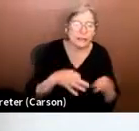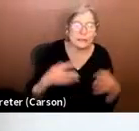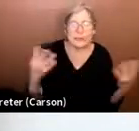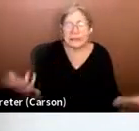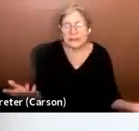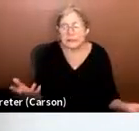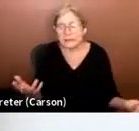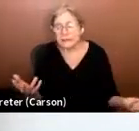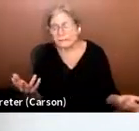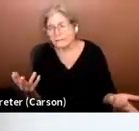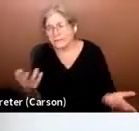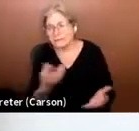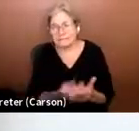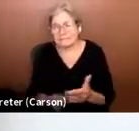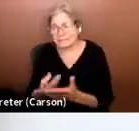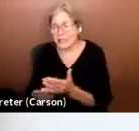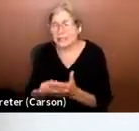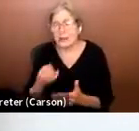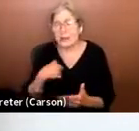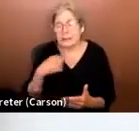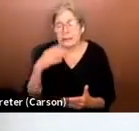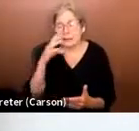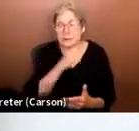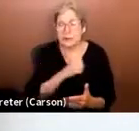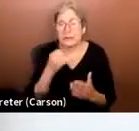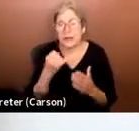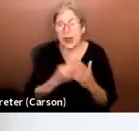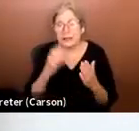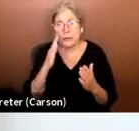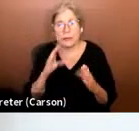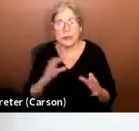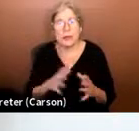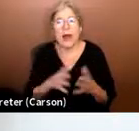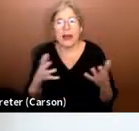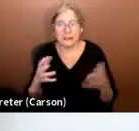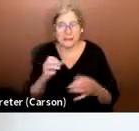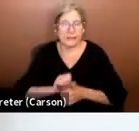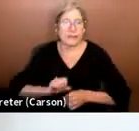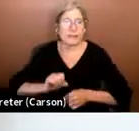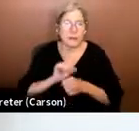and they'll assume the artist will kind of do a lot of the heavy lifting and create a lot of